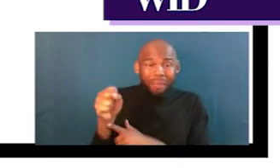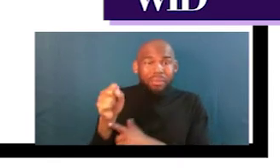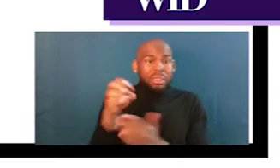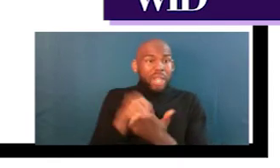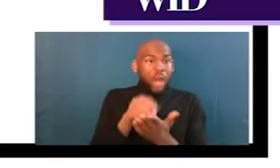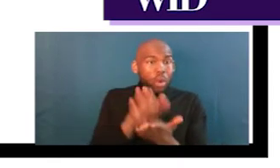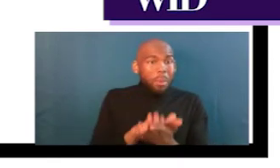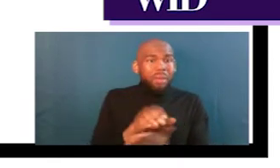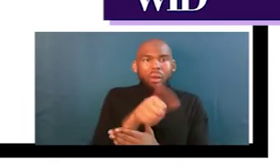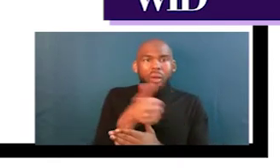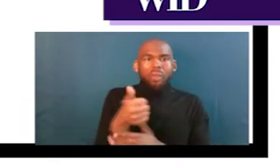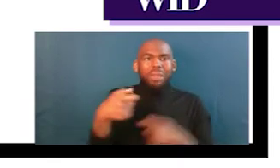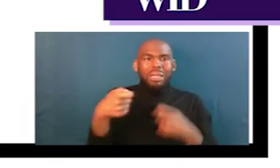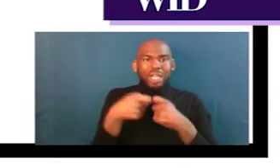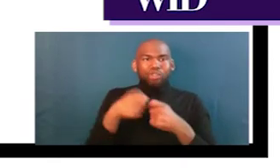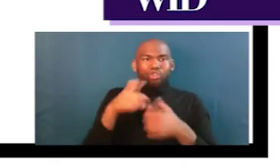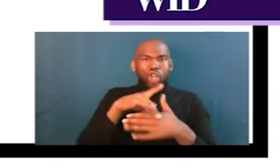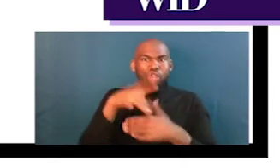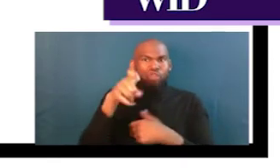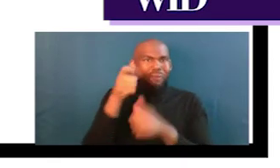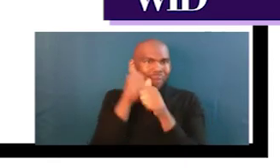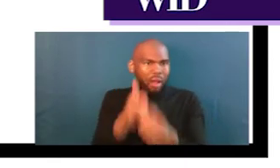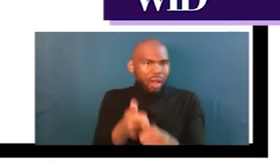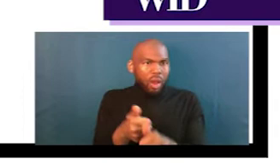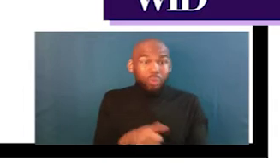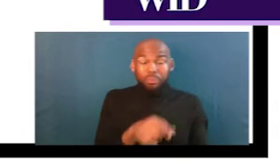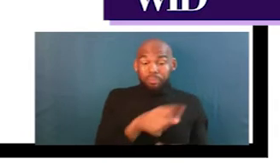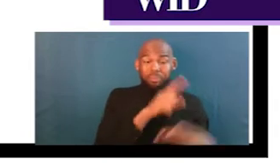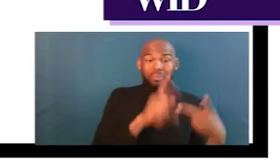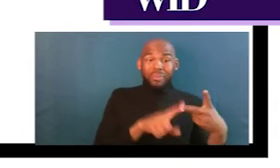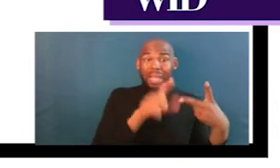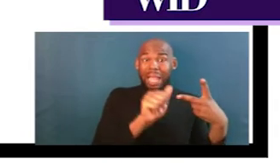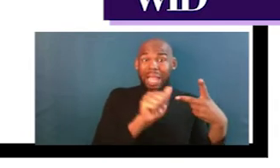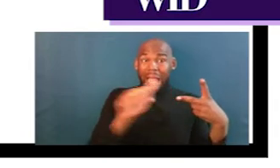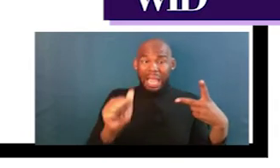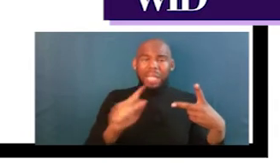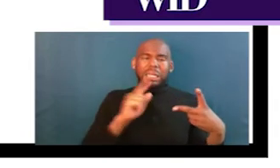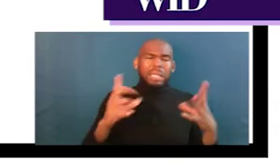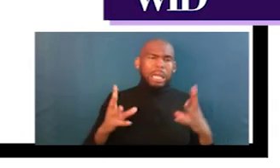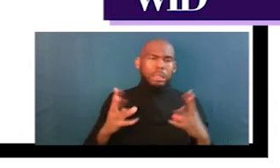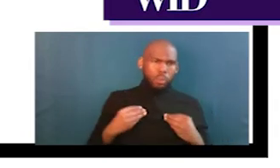digital content should adhere to. AA is viewed as the acceptable level of accessible for